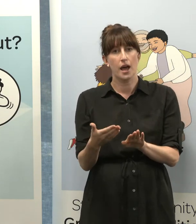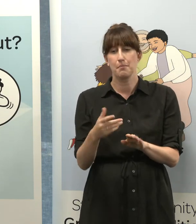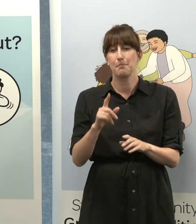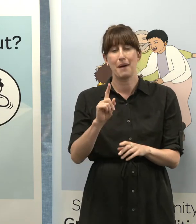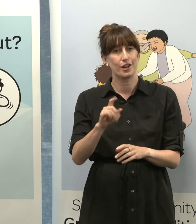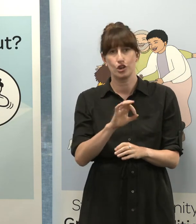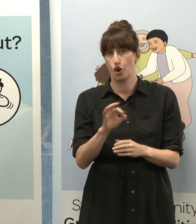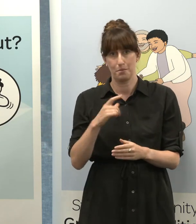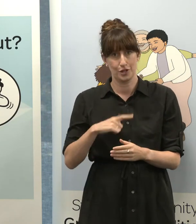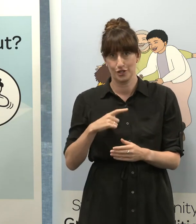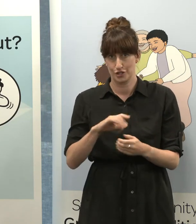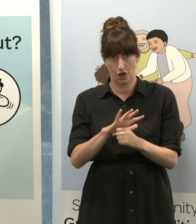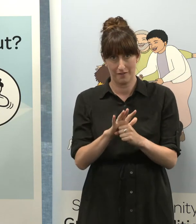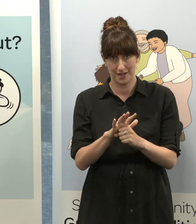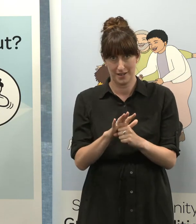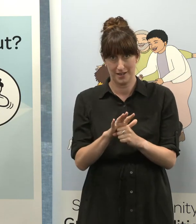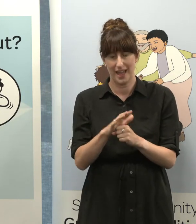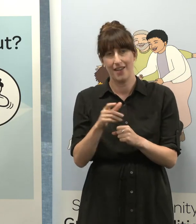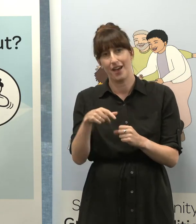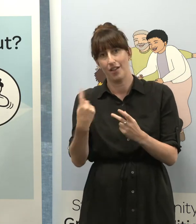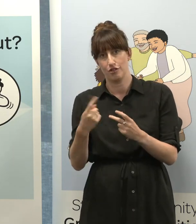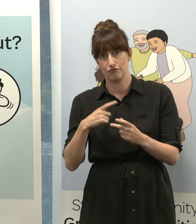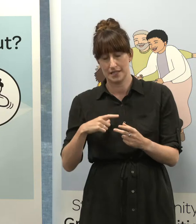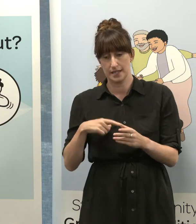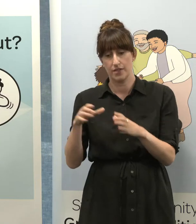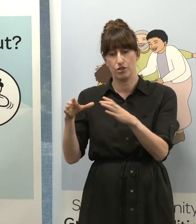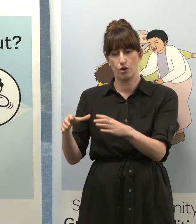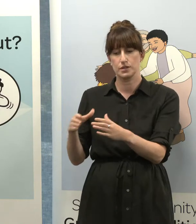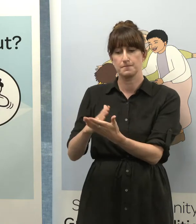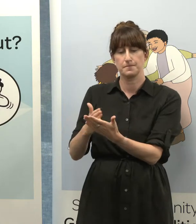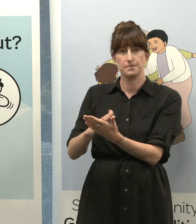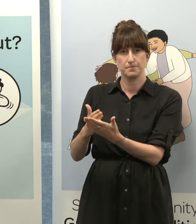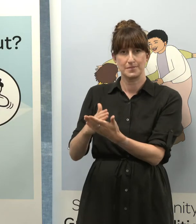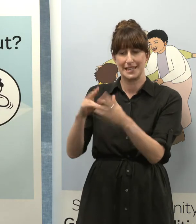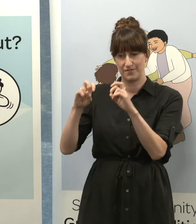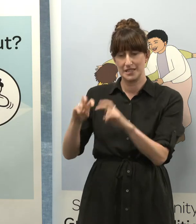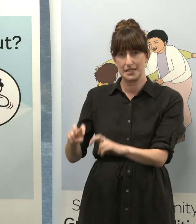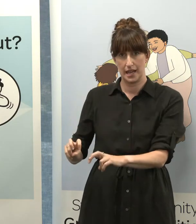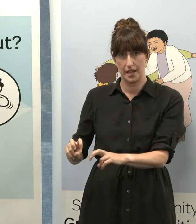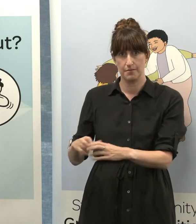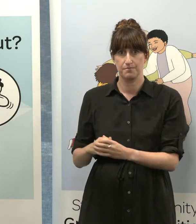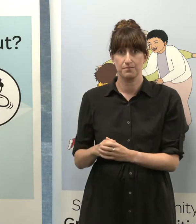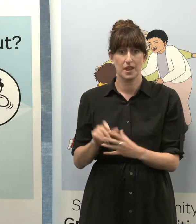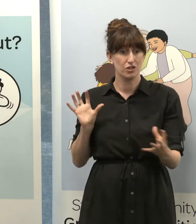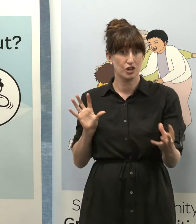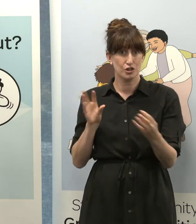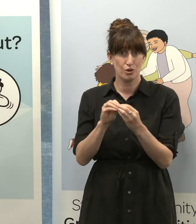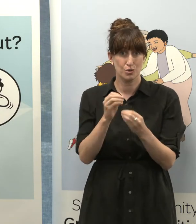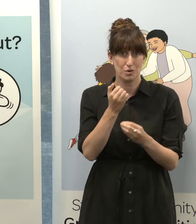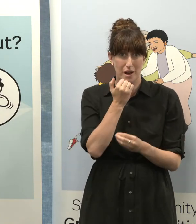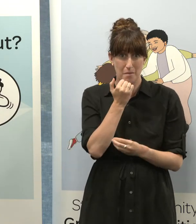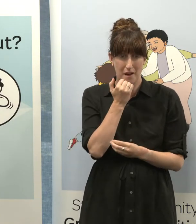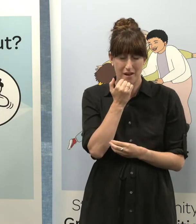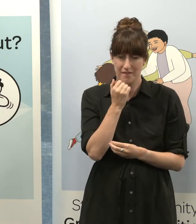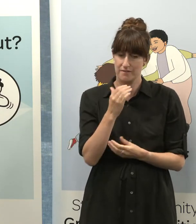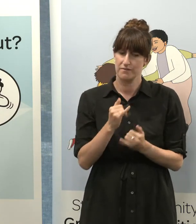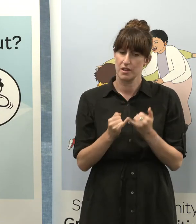with COVID, those who died of another cause but had COVID, and those whose deaths remain